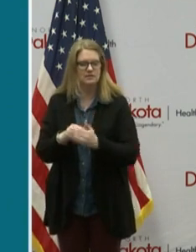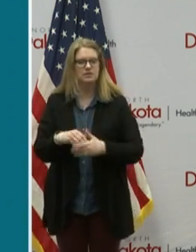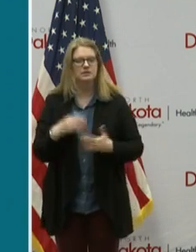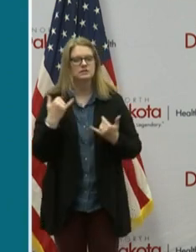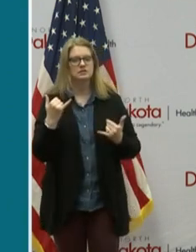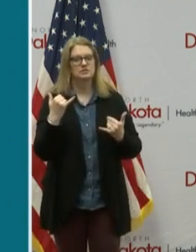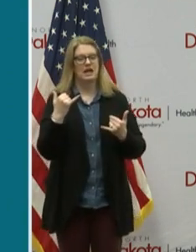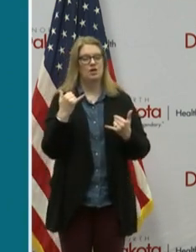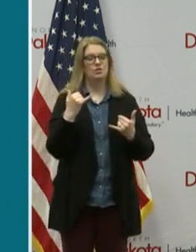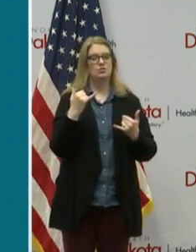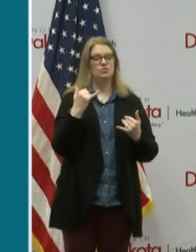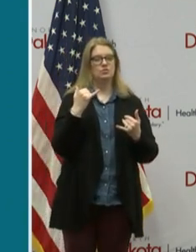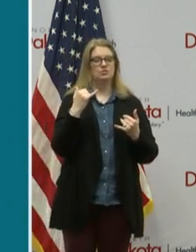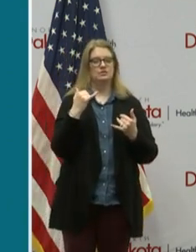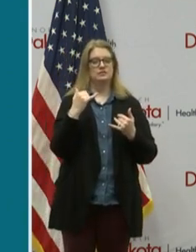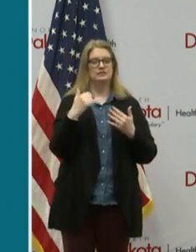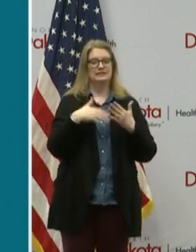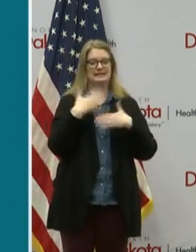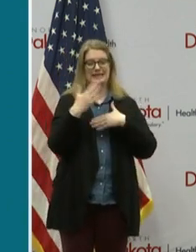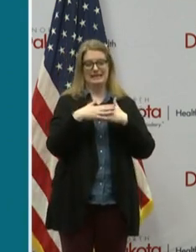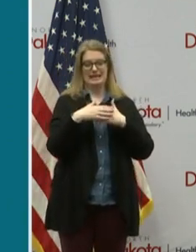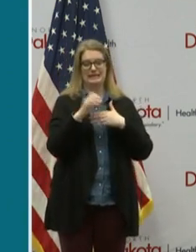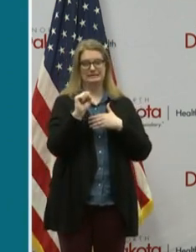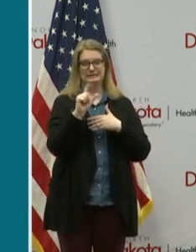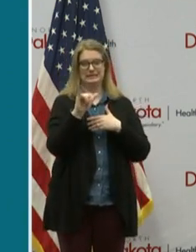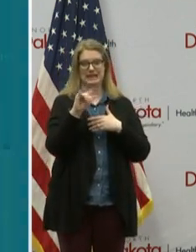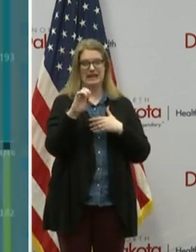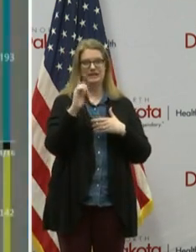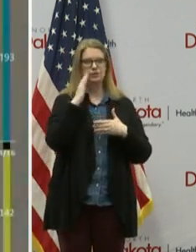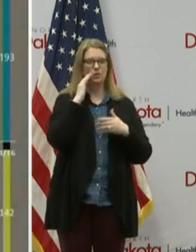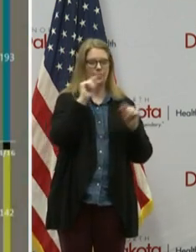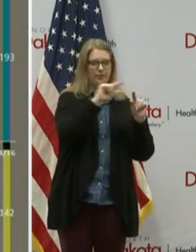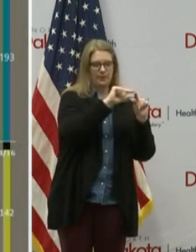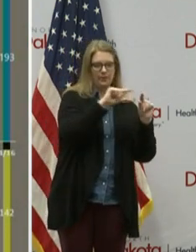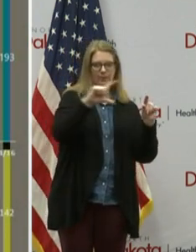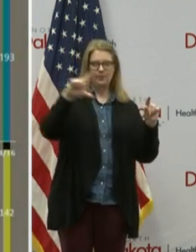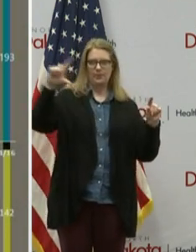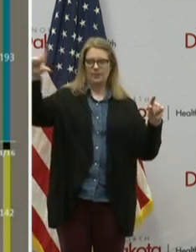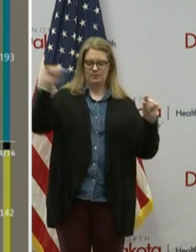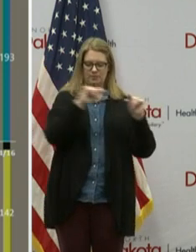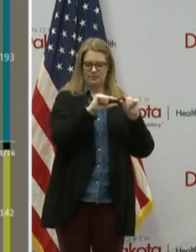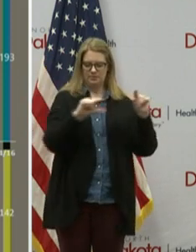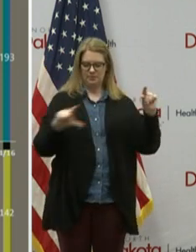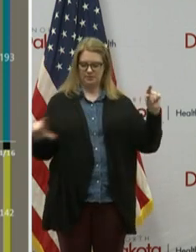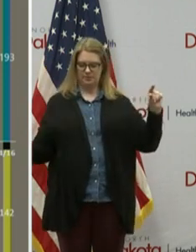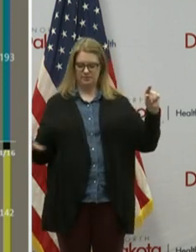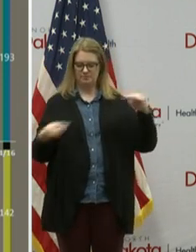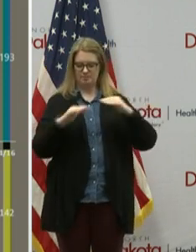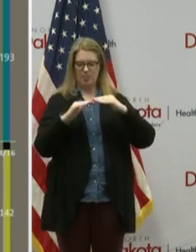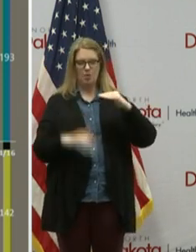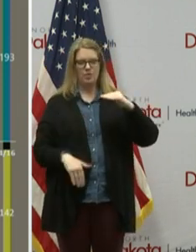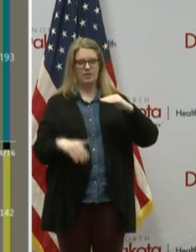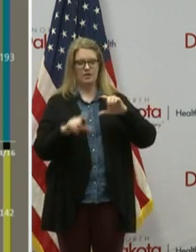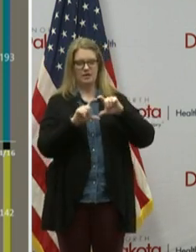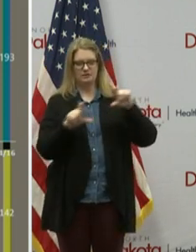WHEN WE HAD 28 NEW CASES. NO DEATHS AND 21.